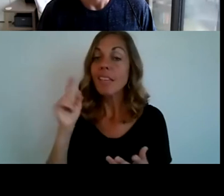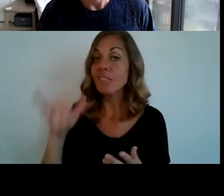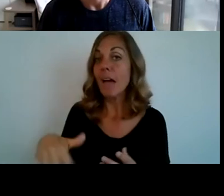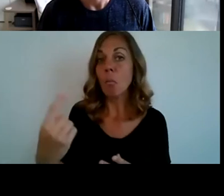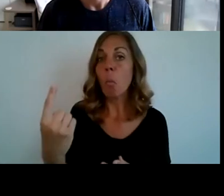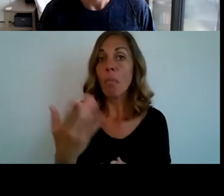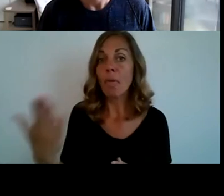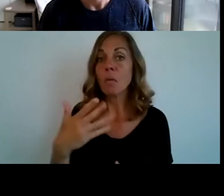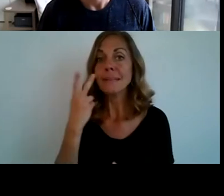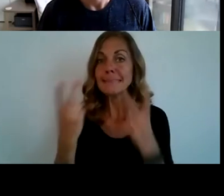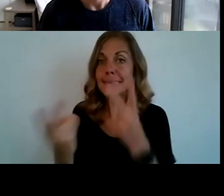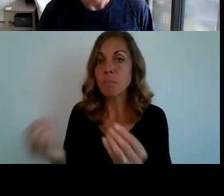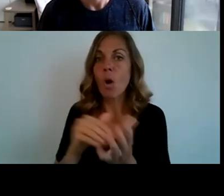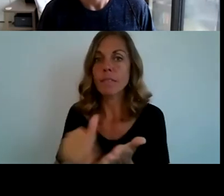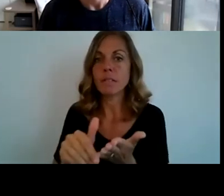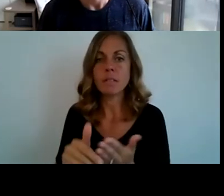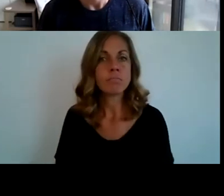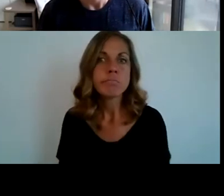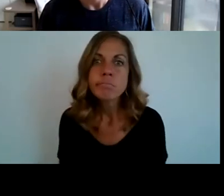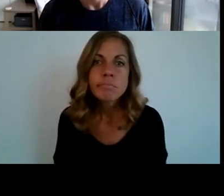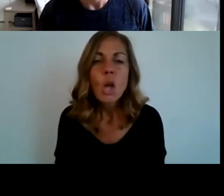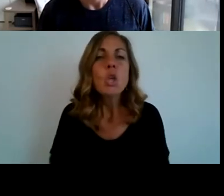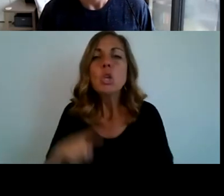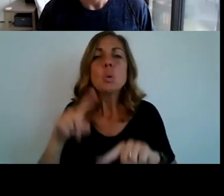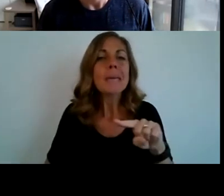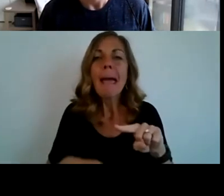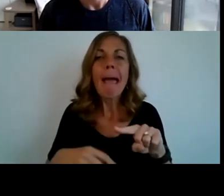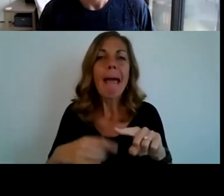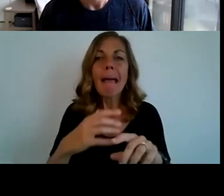more of. You can't get a college degree in accessibility. It doesn't exist. You can't